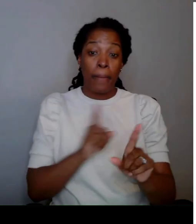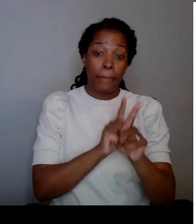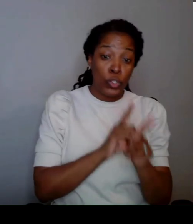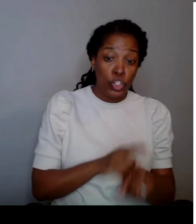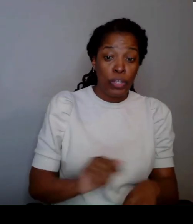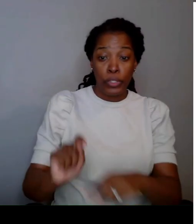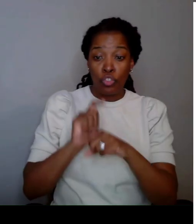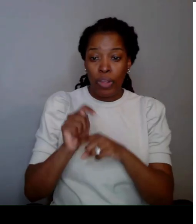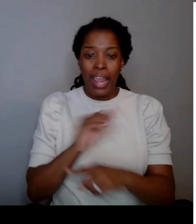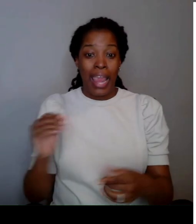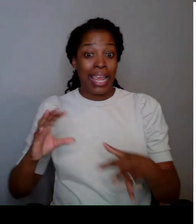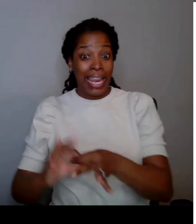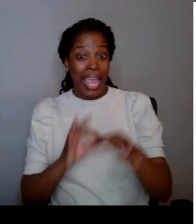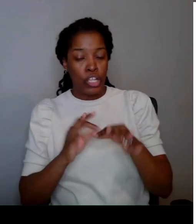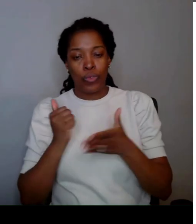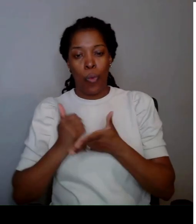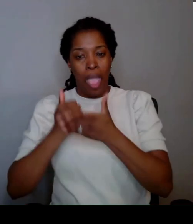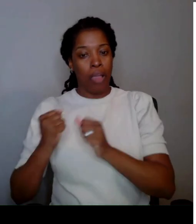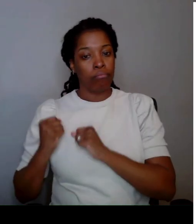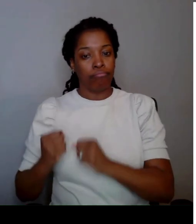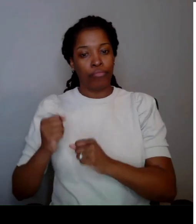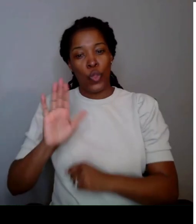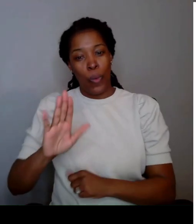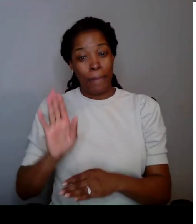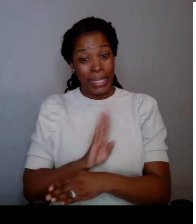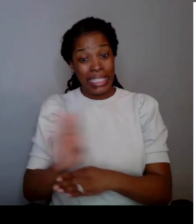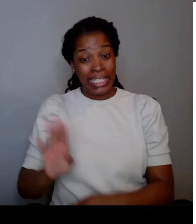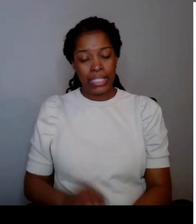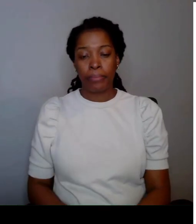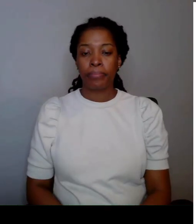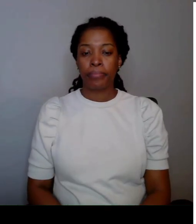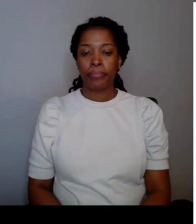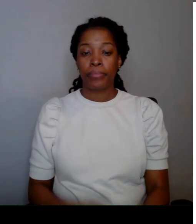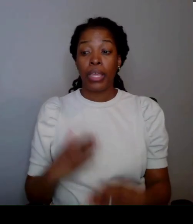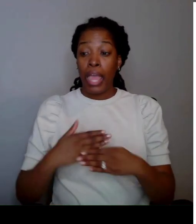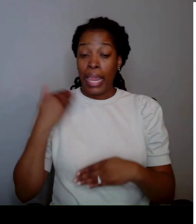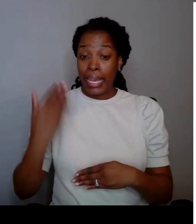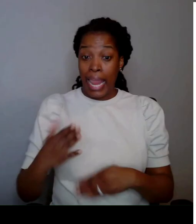Next Steps Your next step is to connect with your VR counselor and discuss your